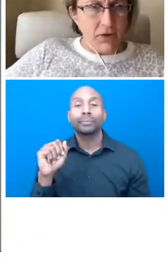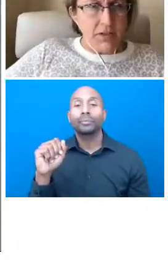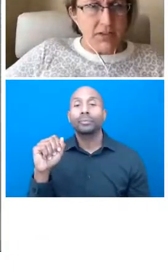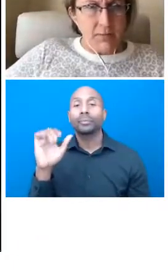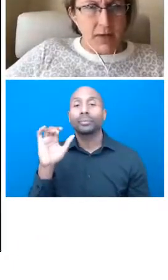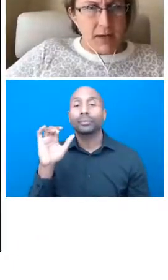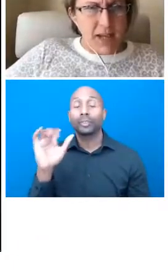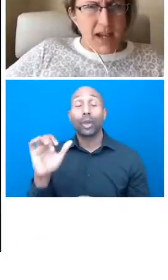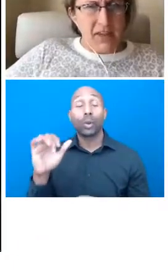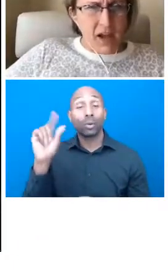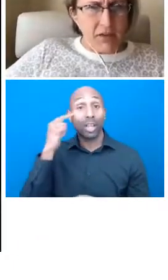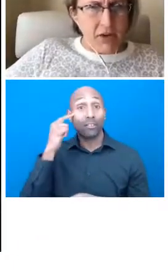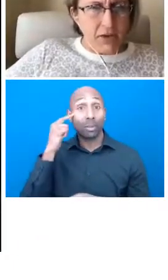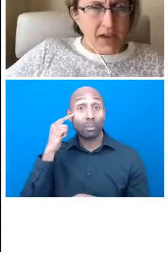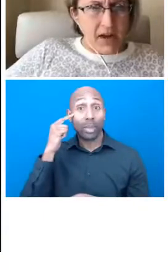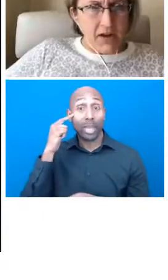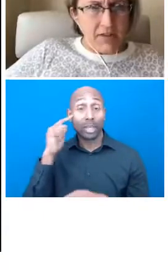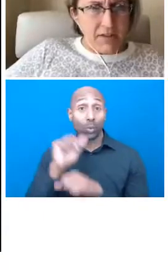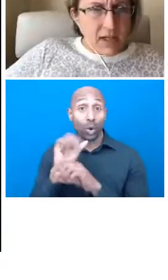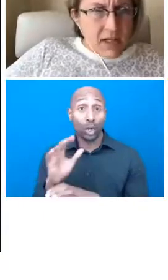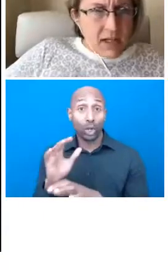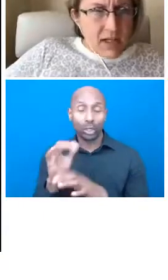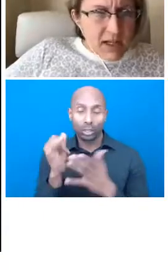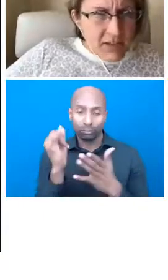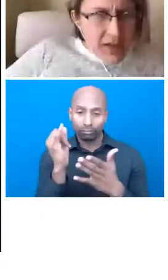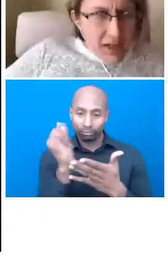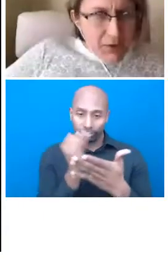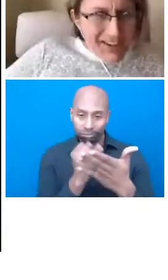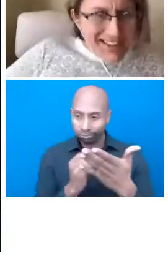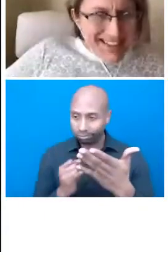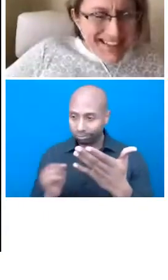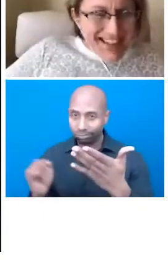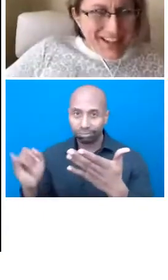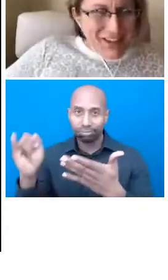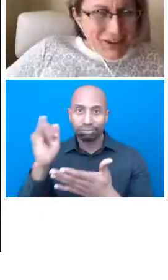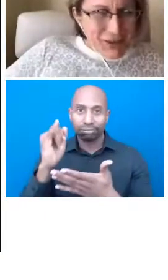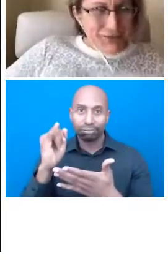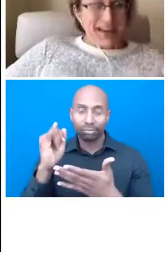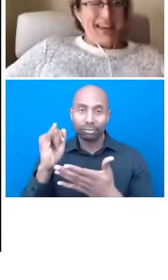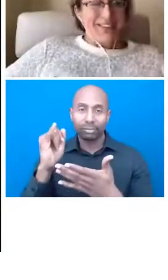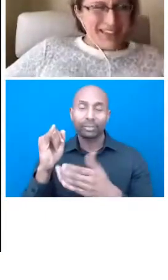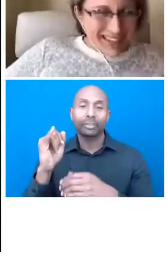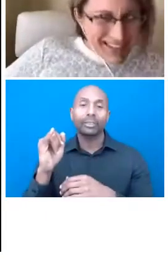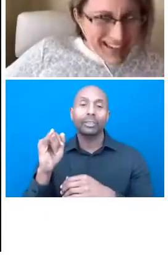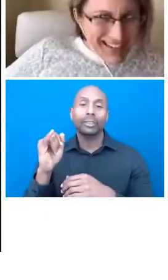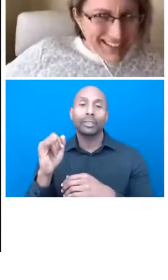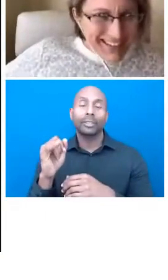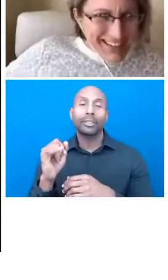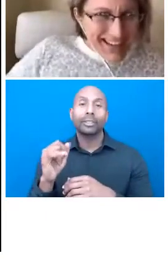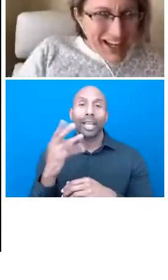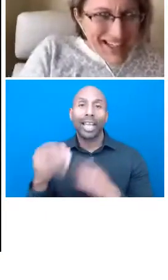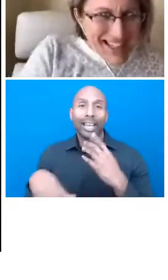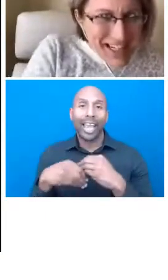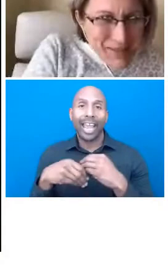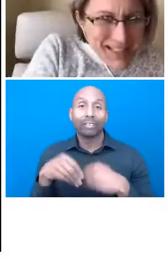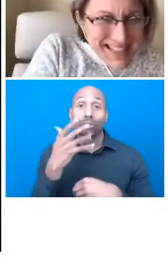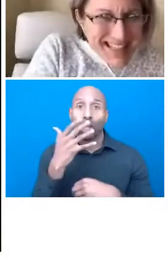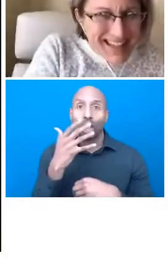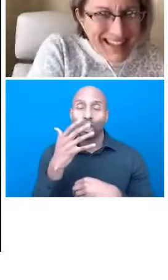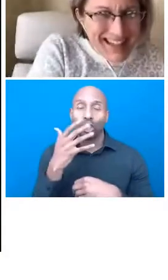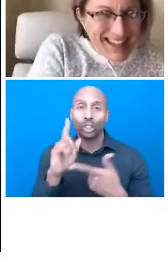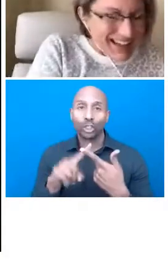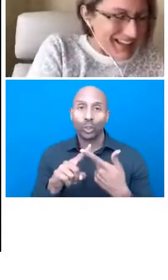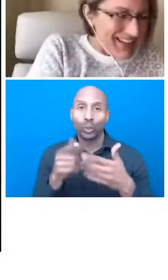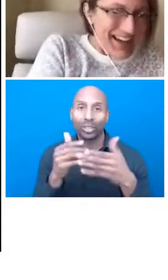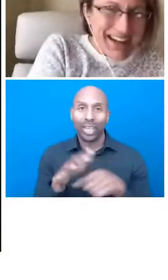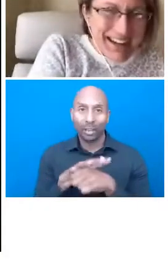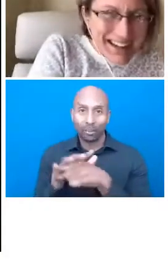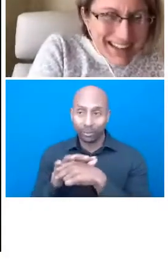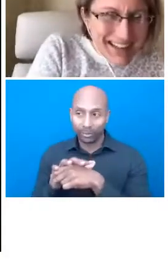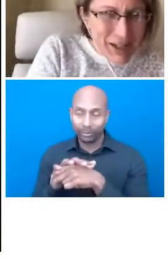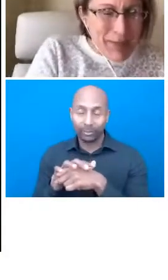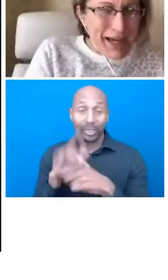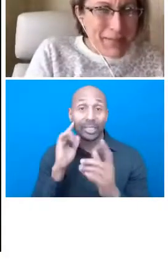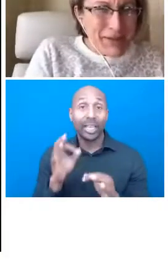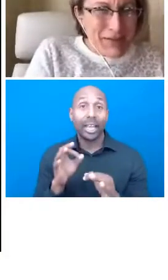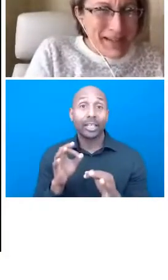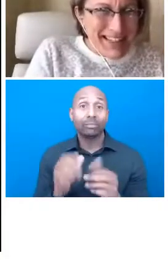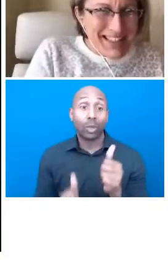maps and deemed certain areas declining -- can you back up?